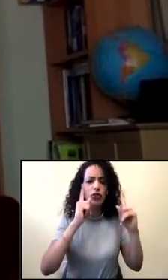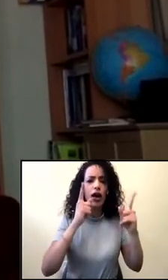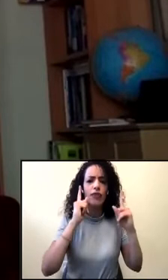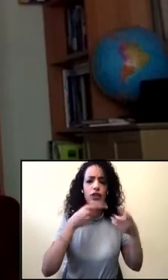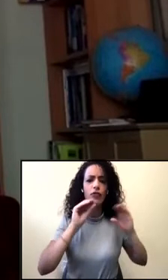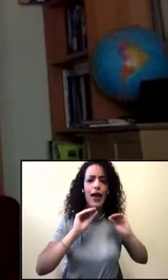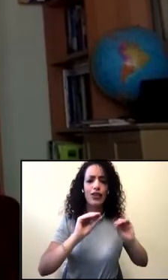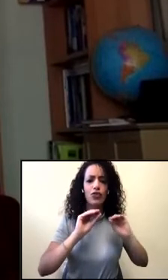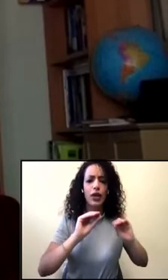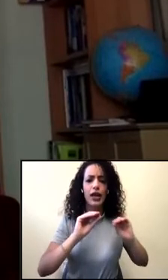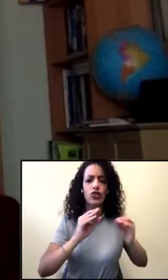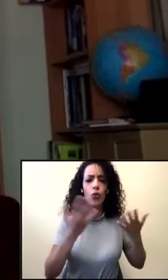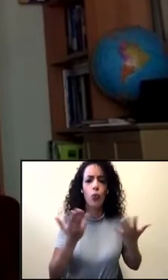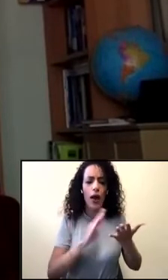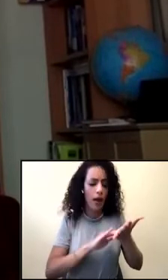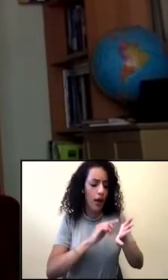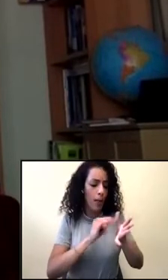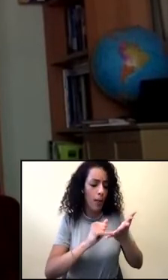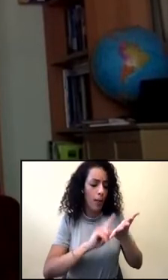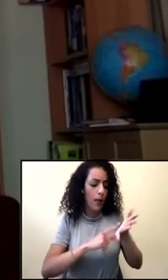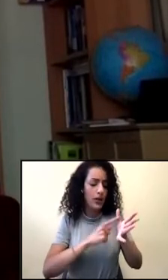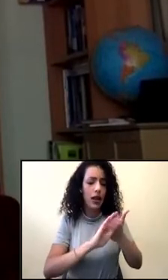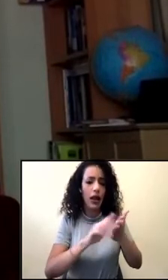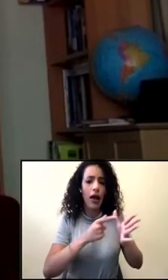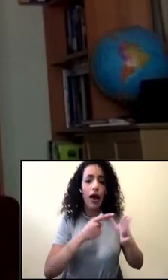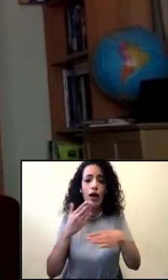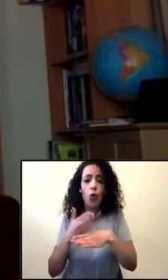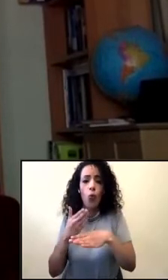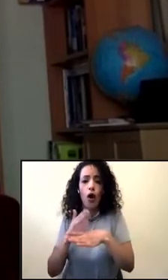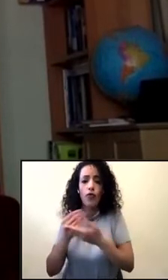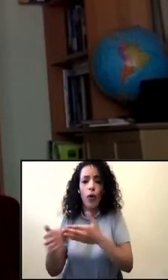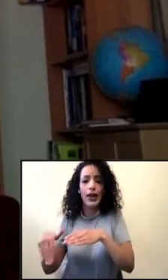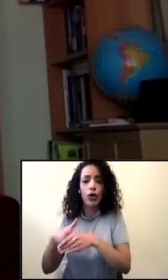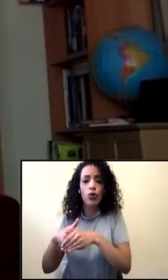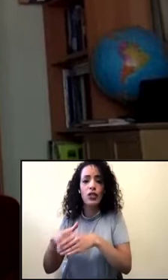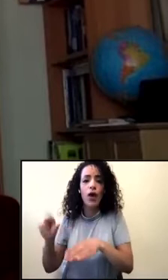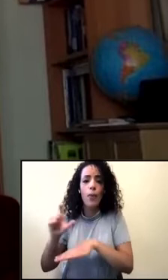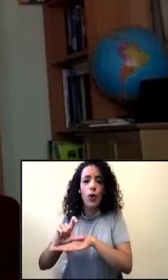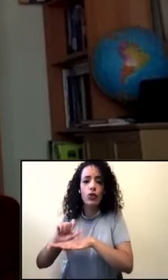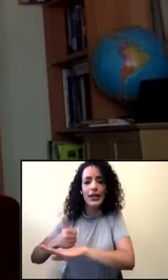and a trustee at the UK-based Inclusive Mosque Initiative. Latifa has a background in law,